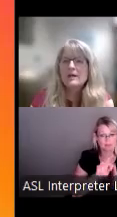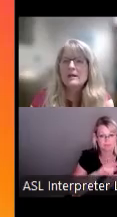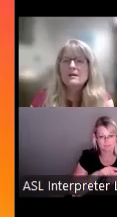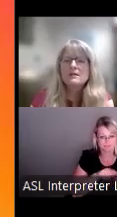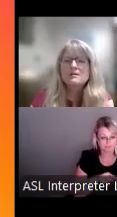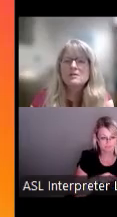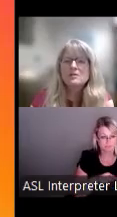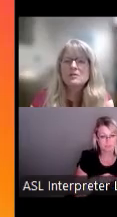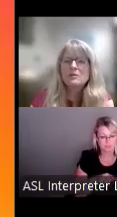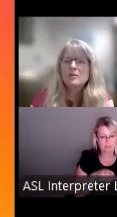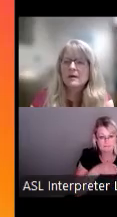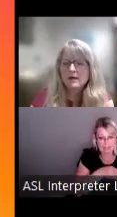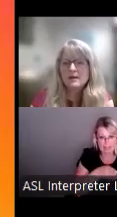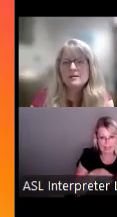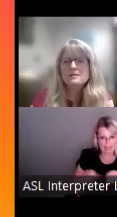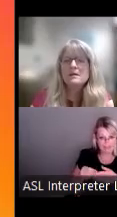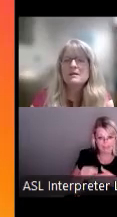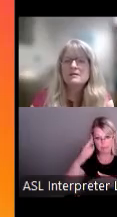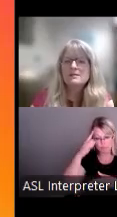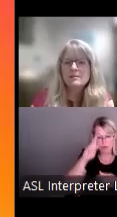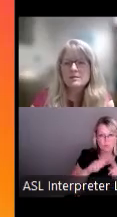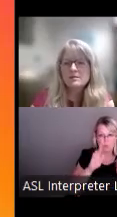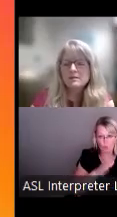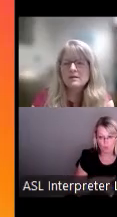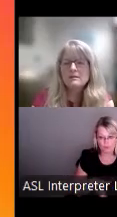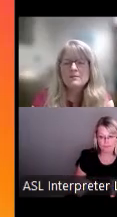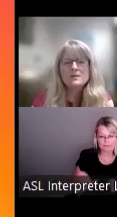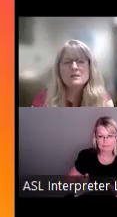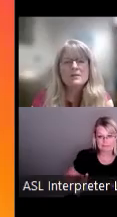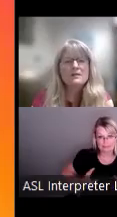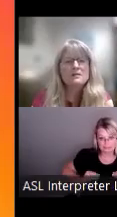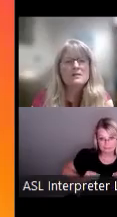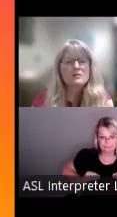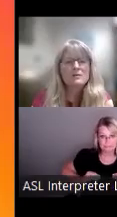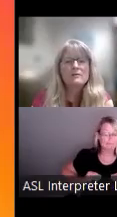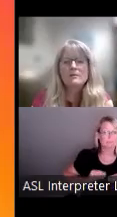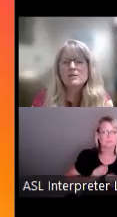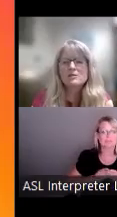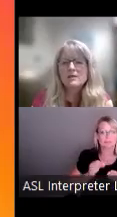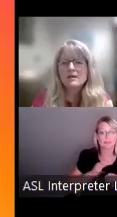brain to organize and accept some of the sensory information